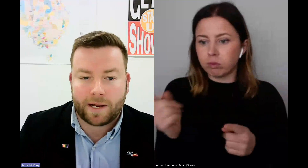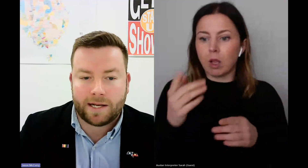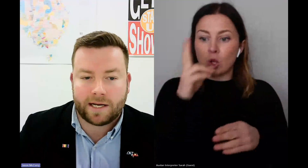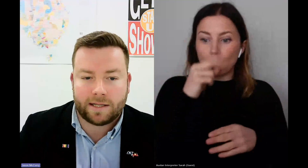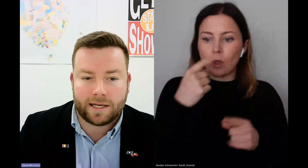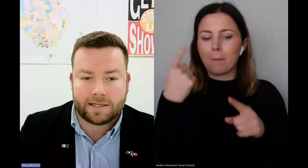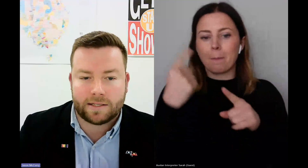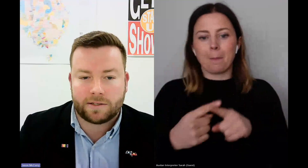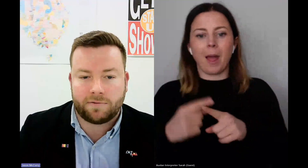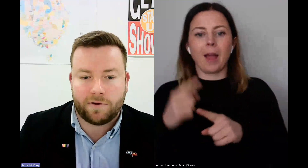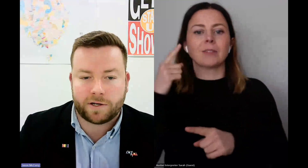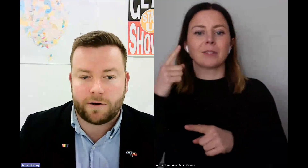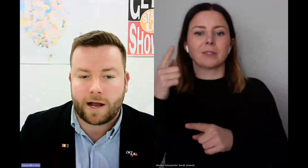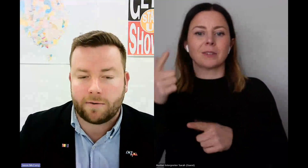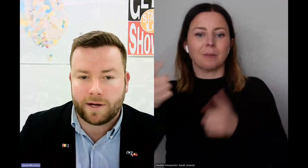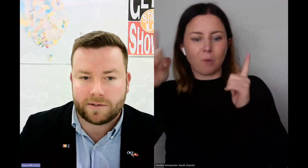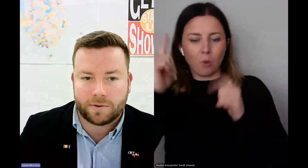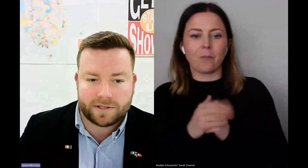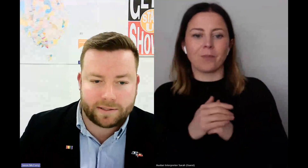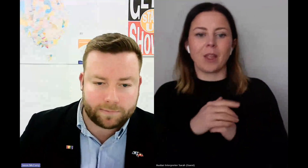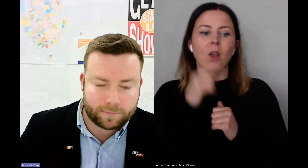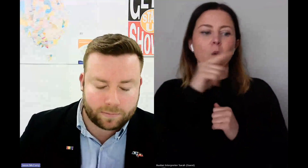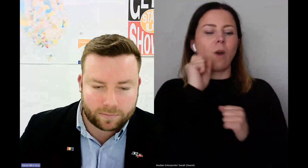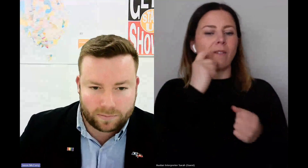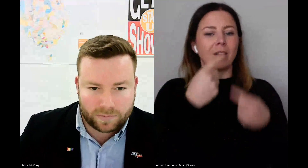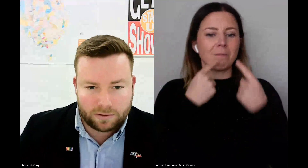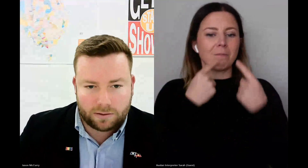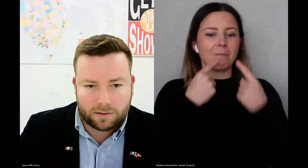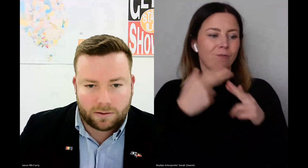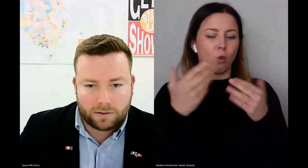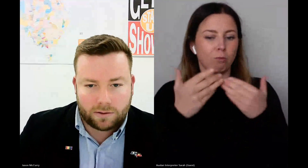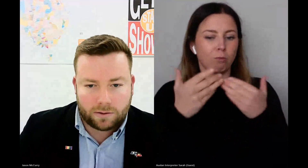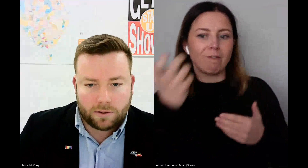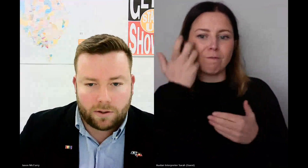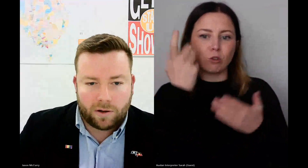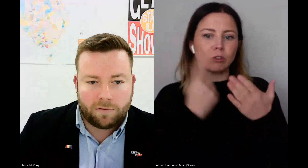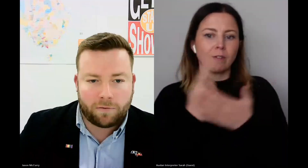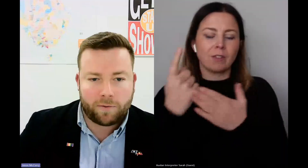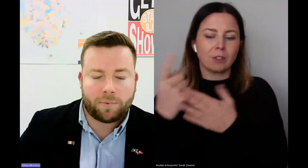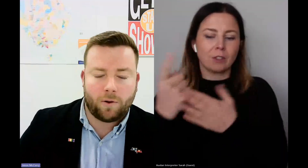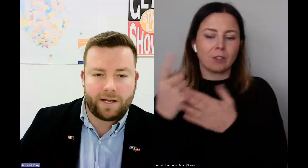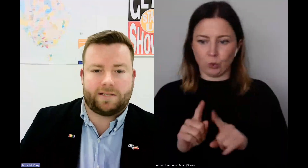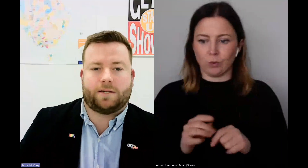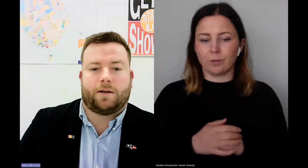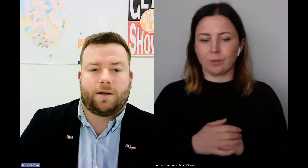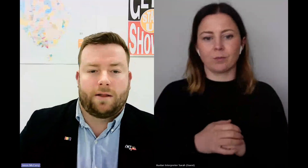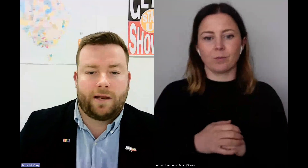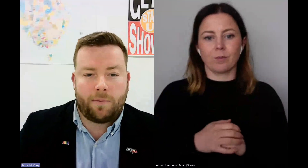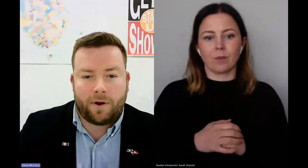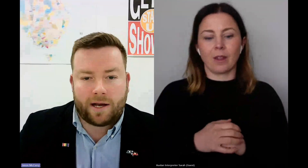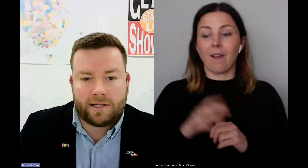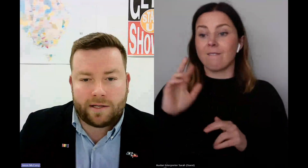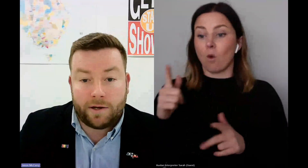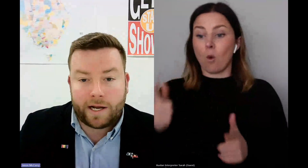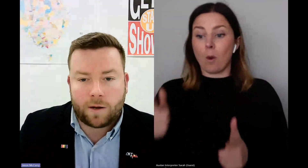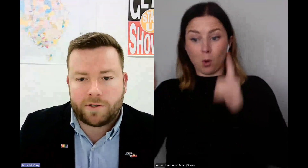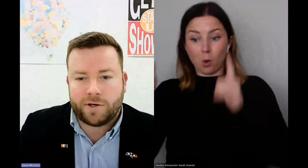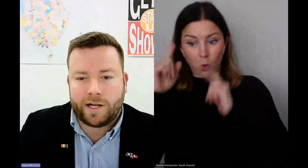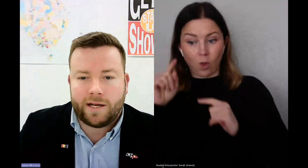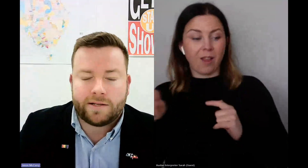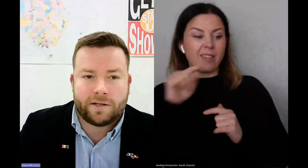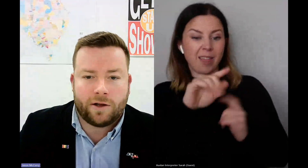updates and links to future created resources for employers. The network is a unique opportunity to